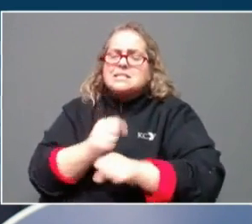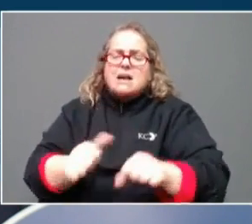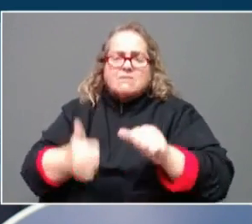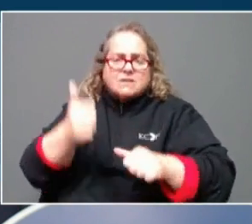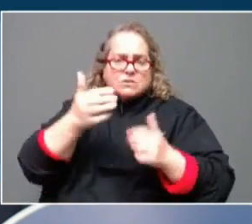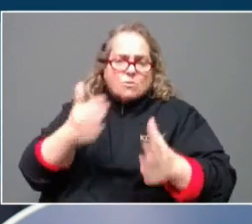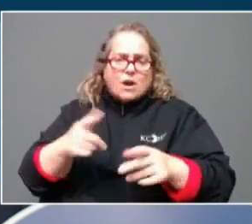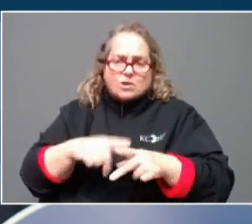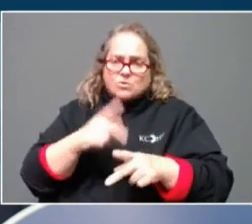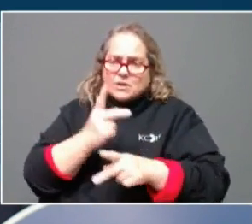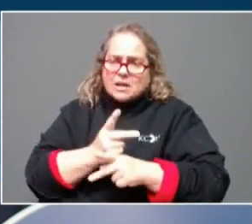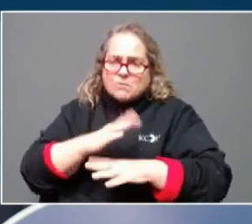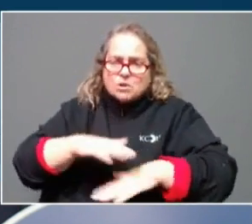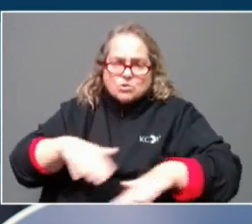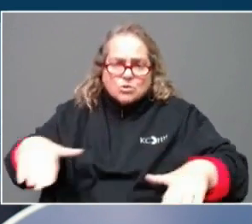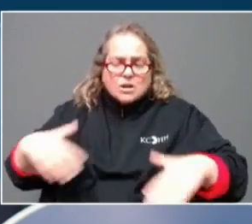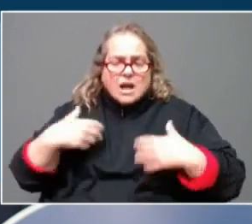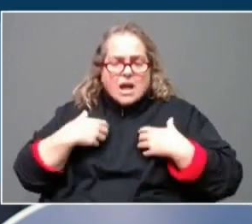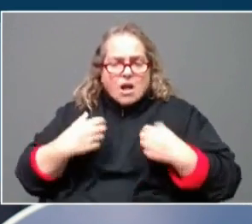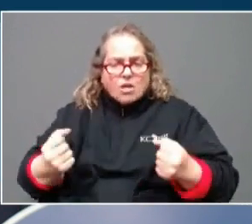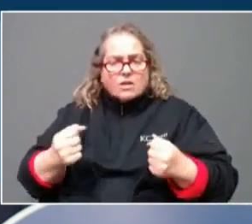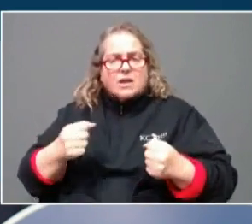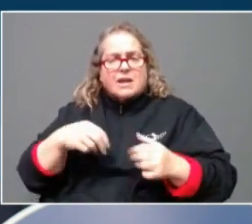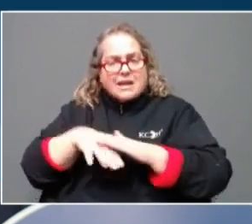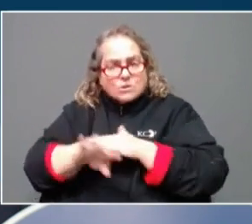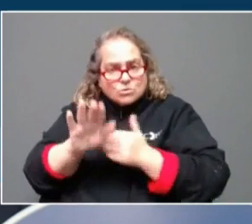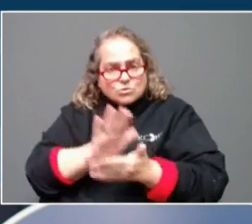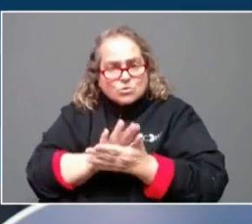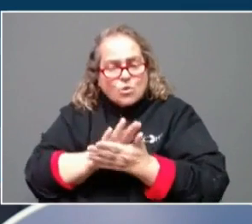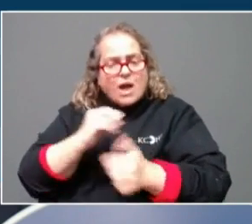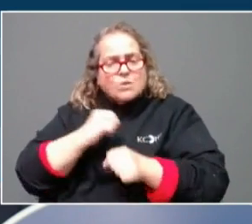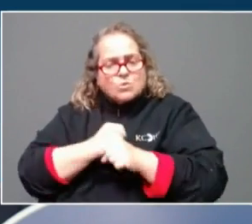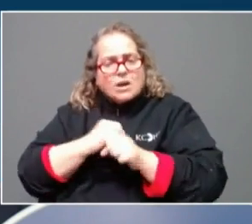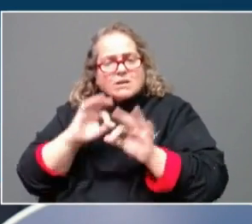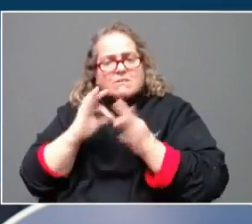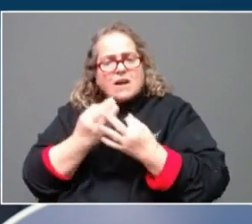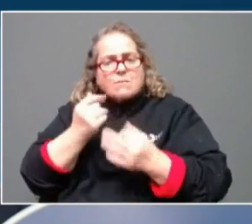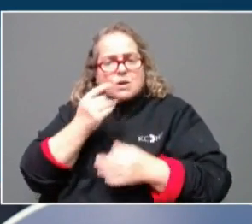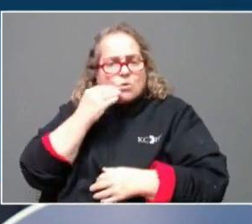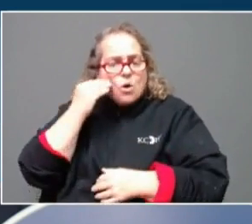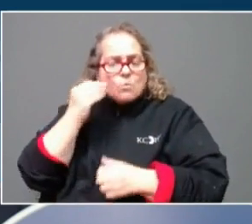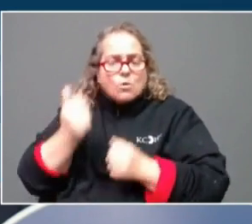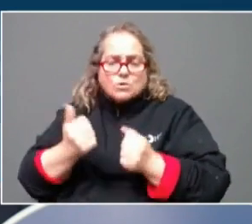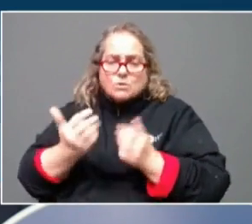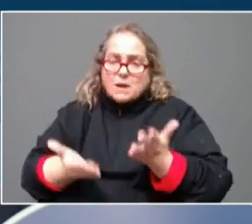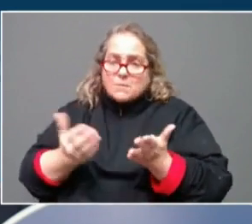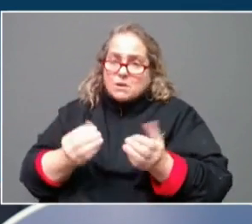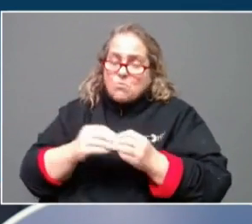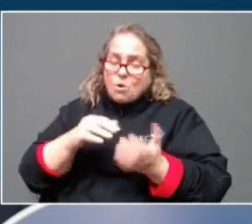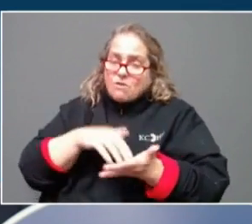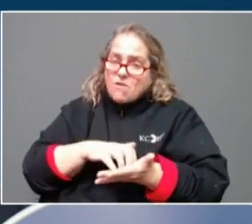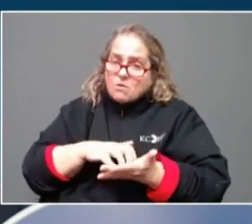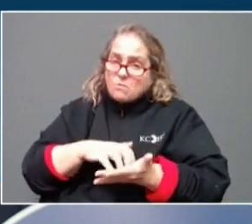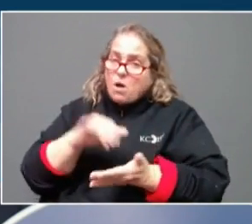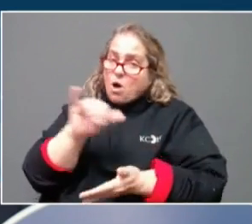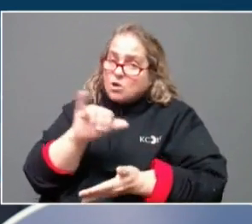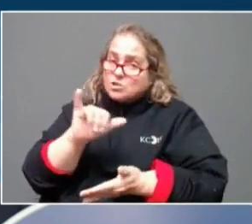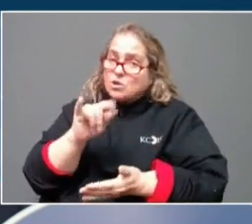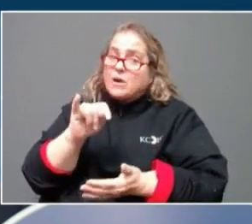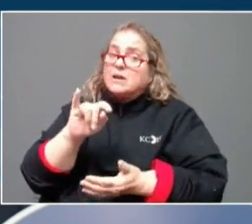well and in school and also to help protect their families at home who may be more vulnerable. Also, it does help they've proven now that it does help